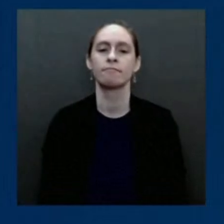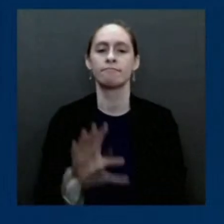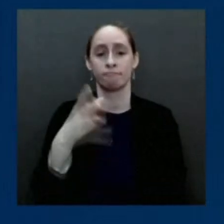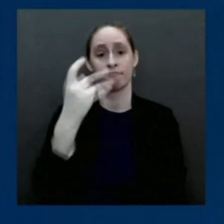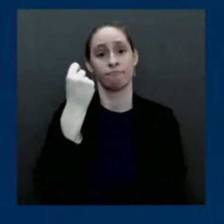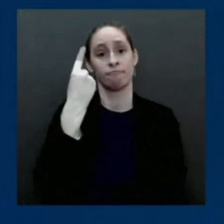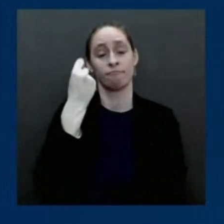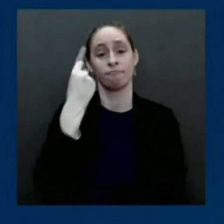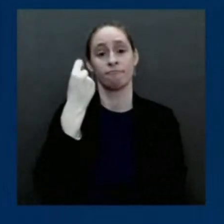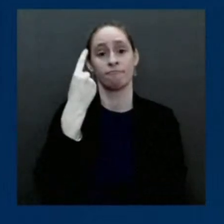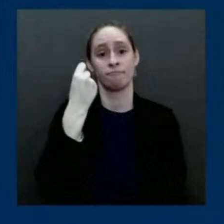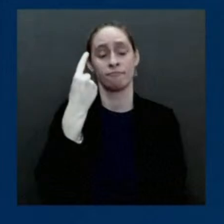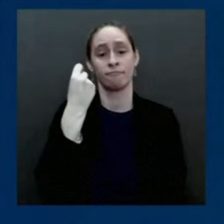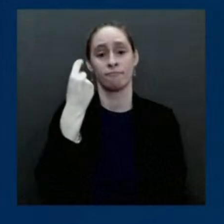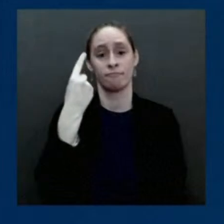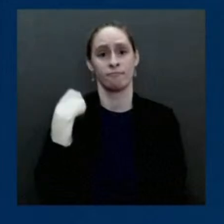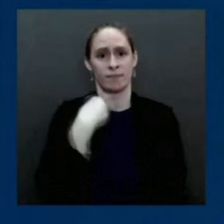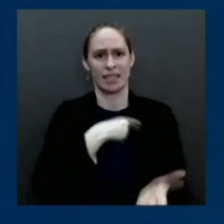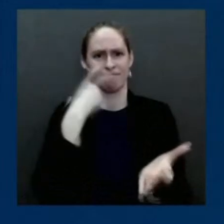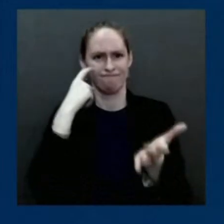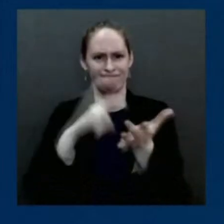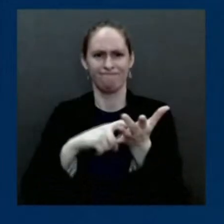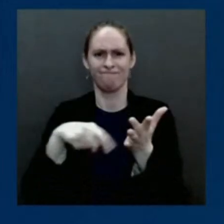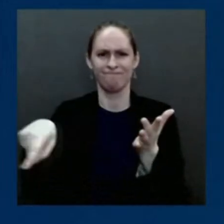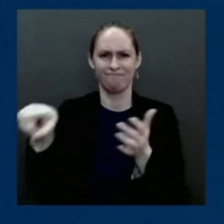WOULD IF YOU ARE UNVACCINATED.